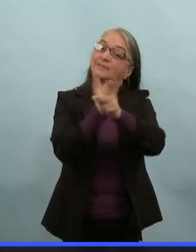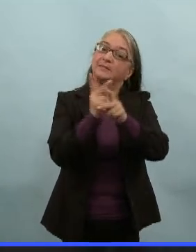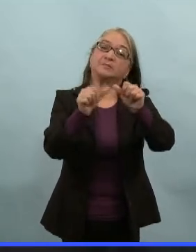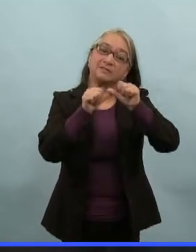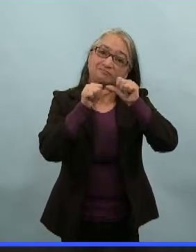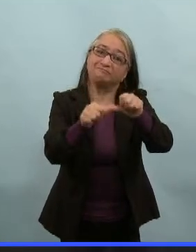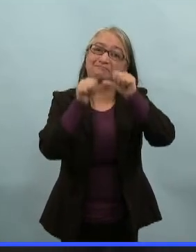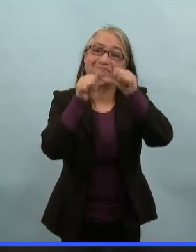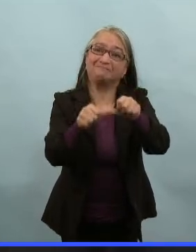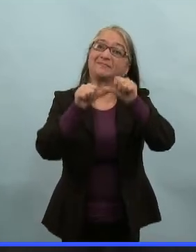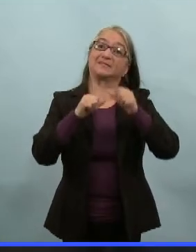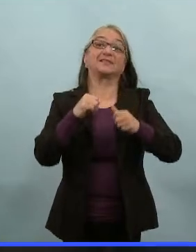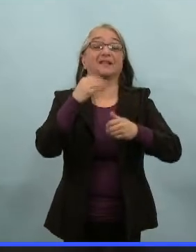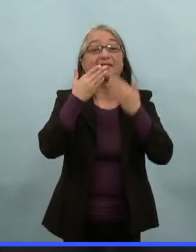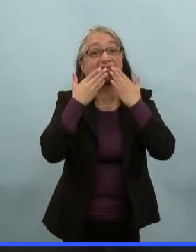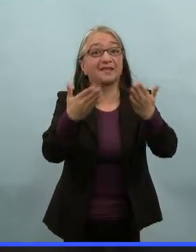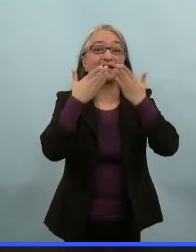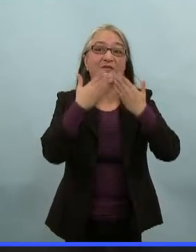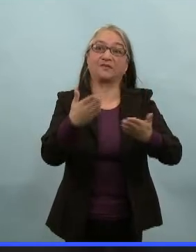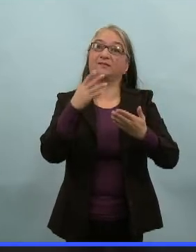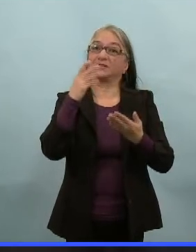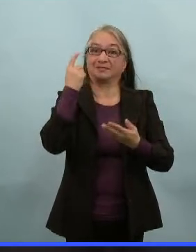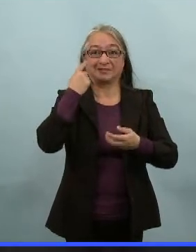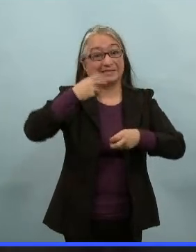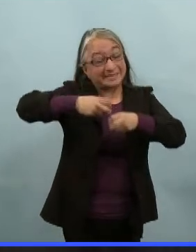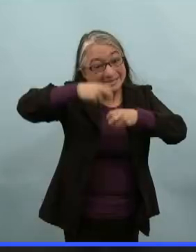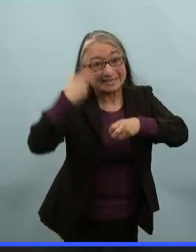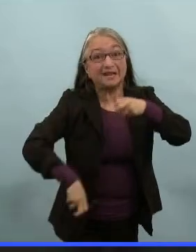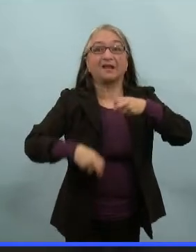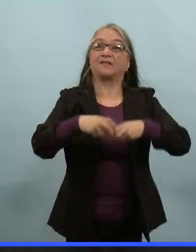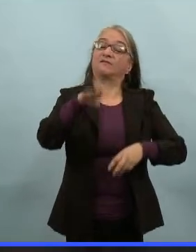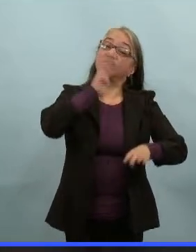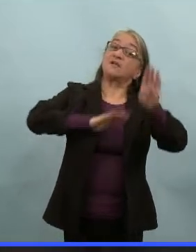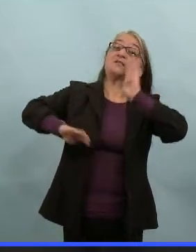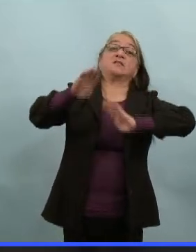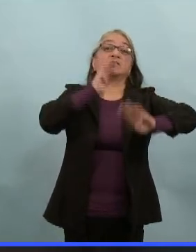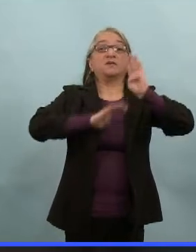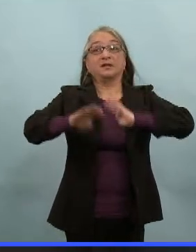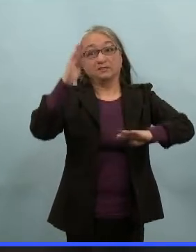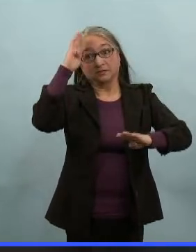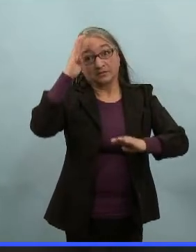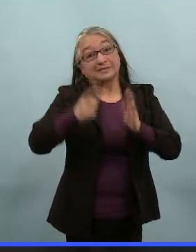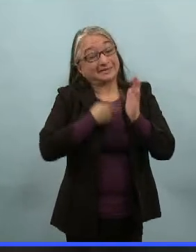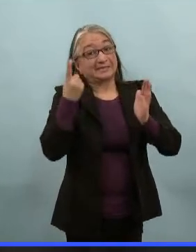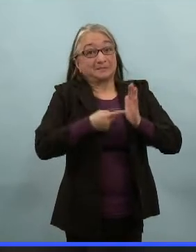it's hard it can be frustrating and we know sometimes confusing but we also know that you're